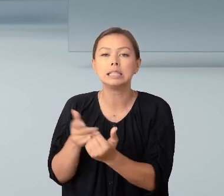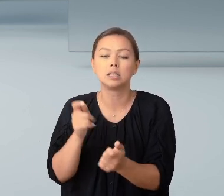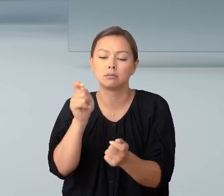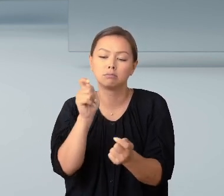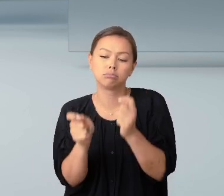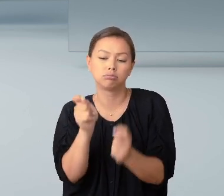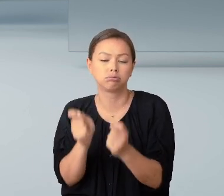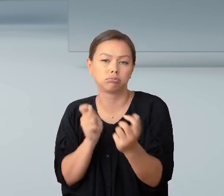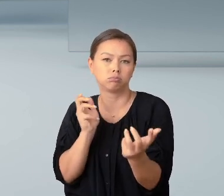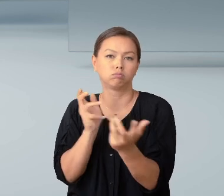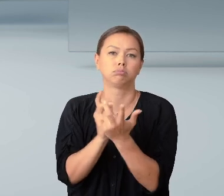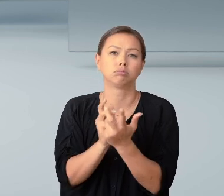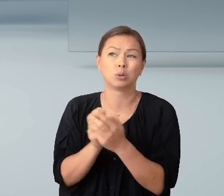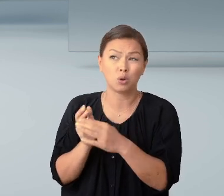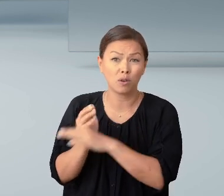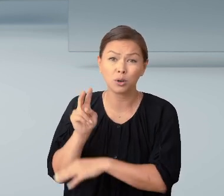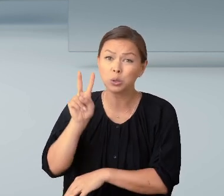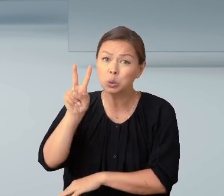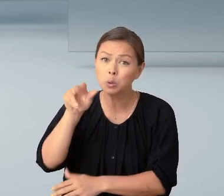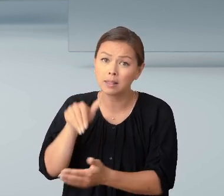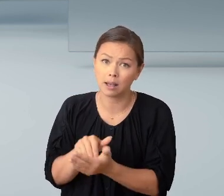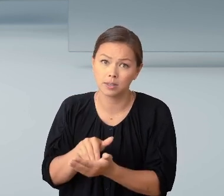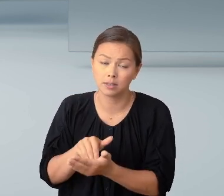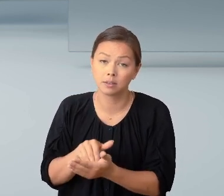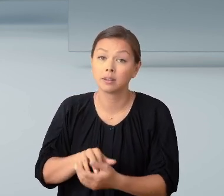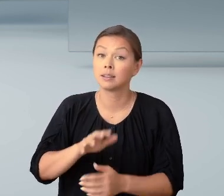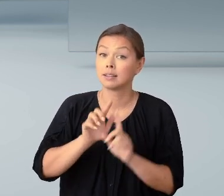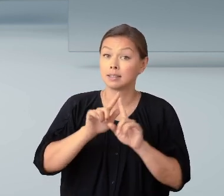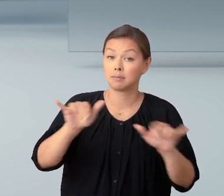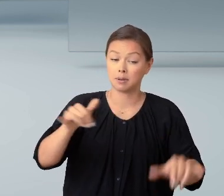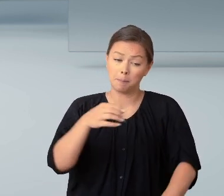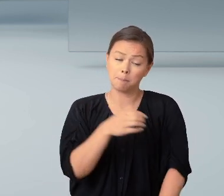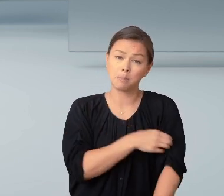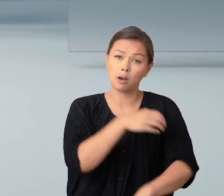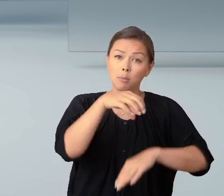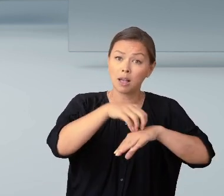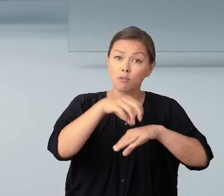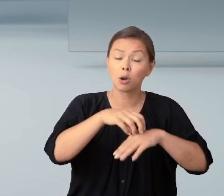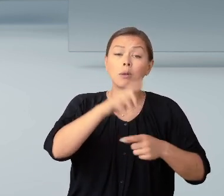AppSource, while the Power Platform allows low-code/no-code customization.